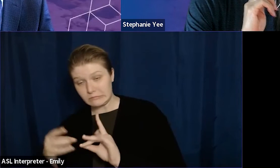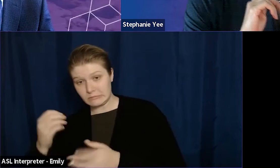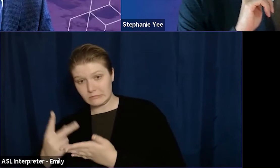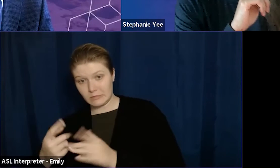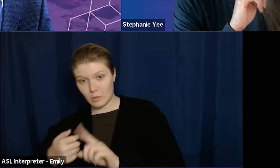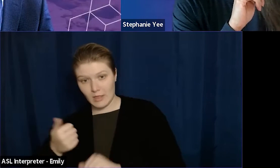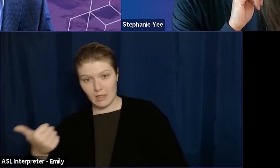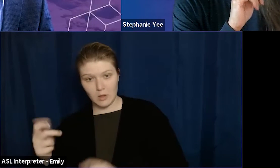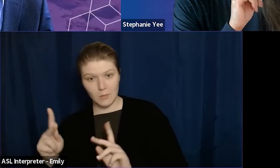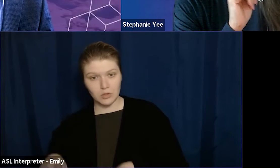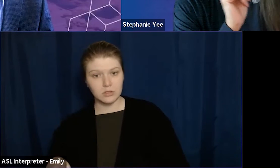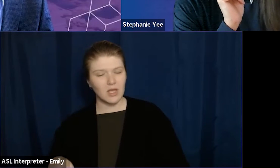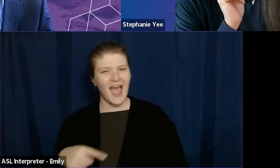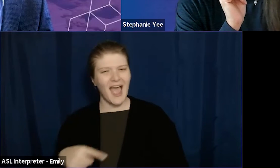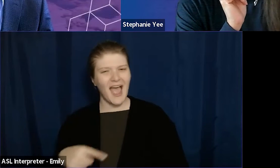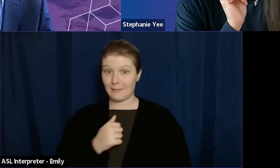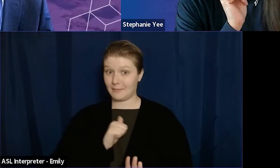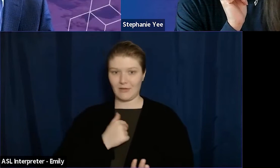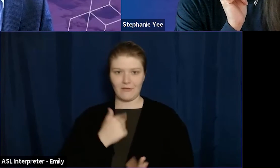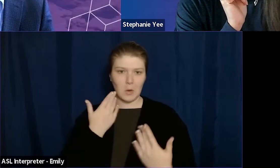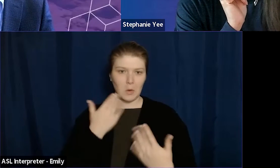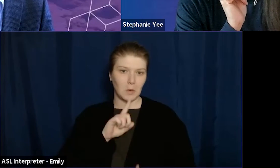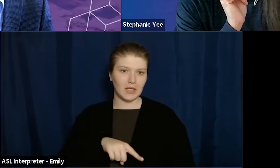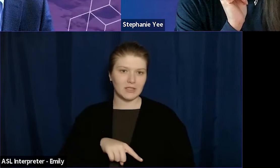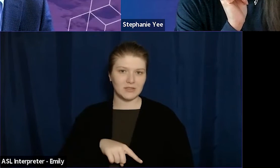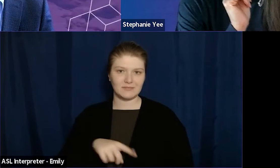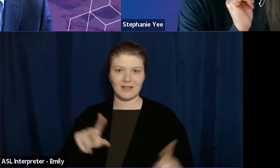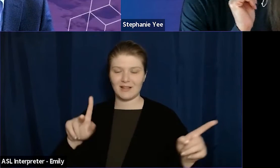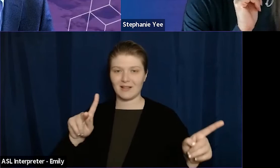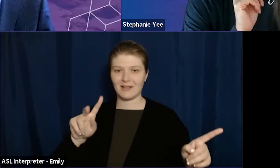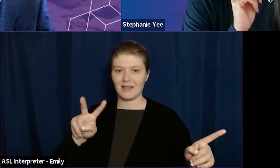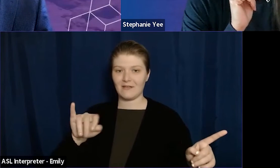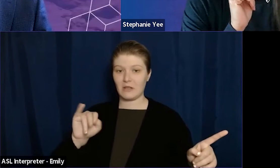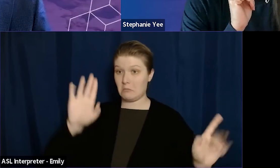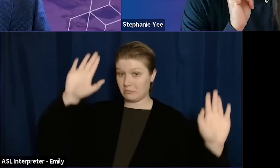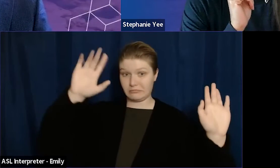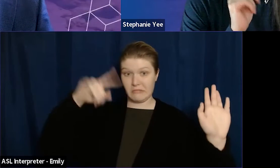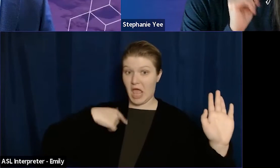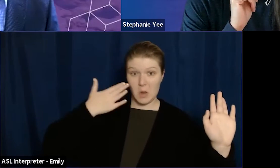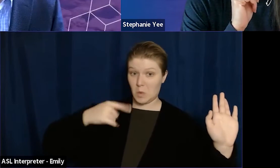I actually don't know the answer to that. Kevin Hewitt: Yeah, I don't either. Stephanie Yee: Rahma, can you ping your team?